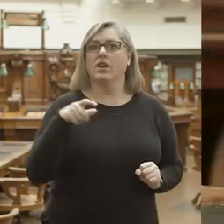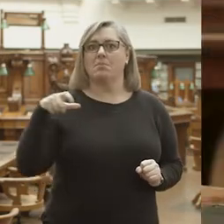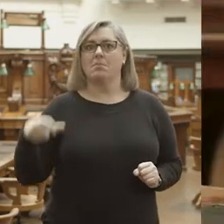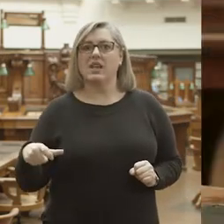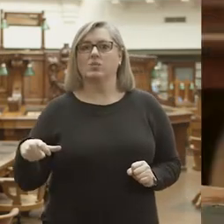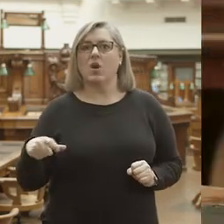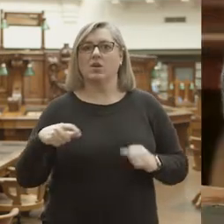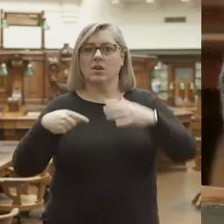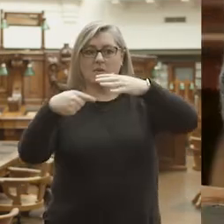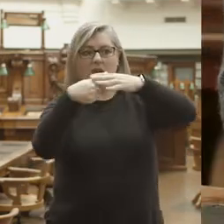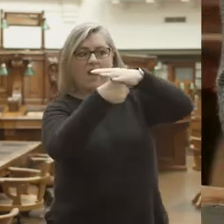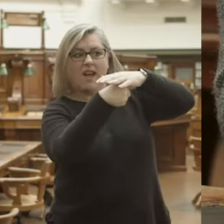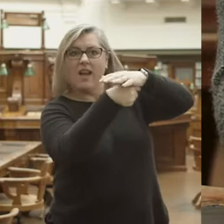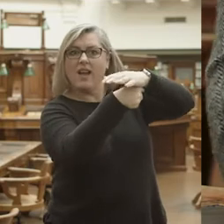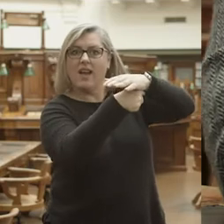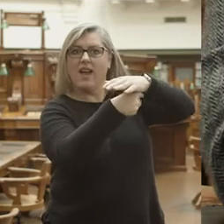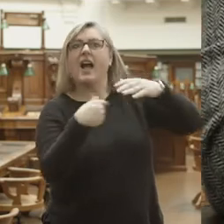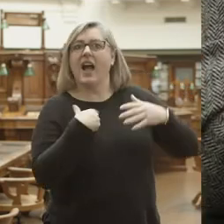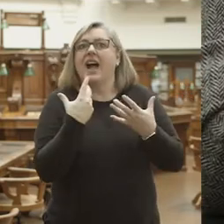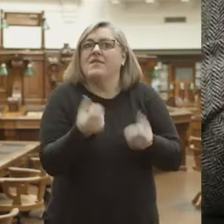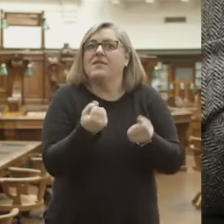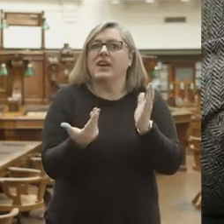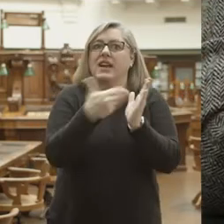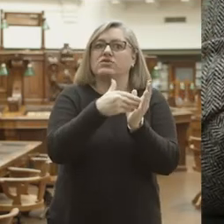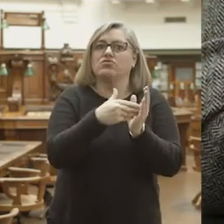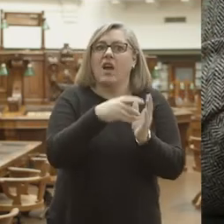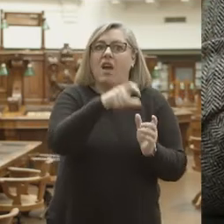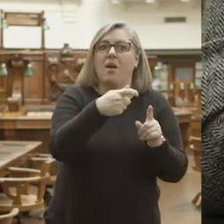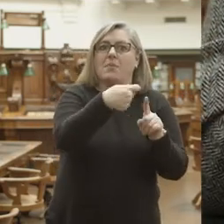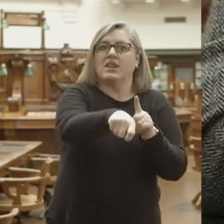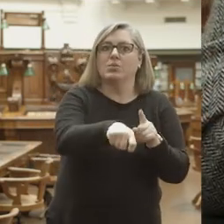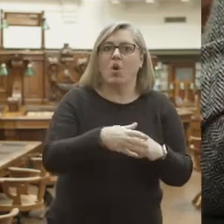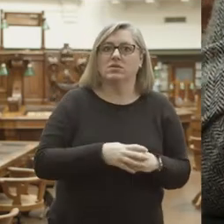up my sleeve there is an extra matchbox, this is the one that